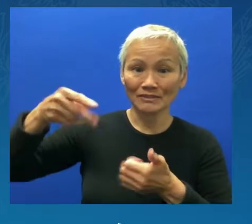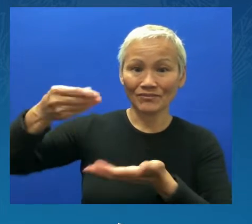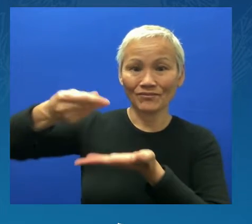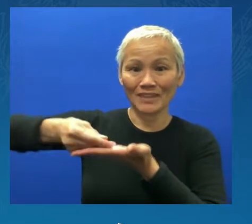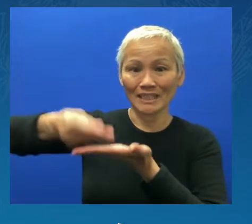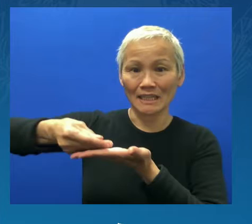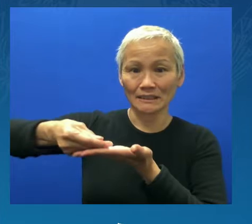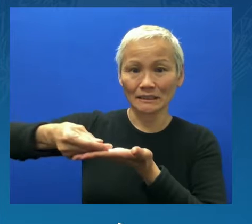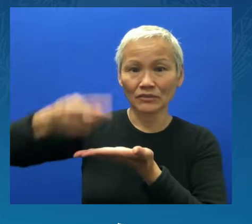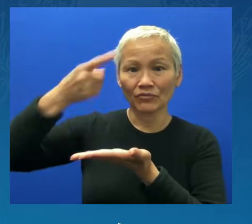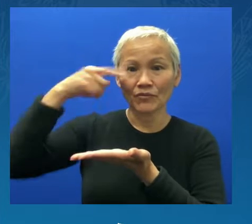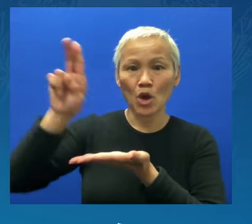Teresa can't stand it. I just.